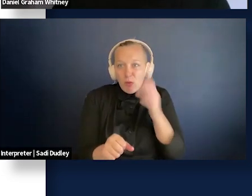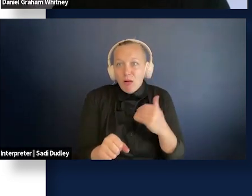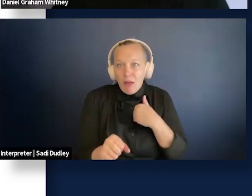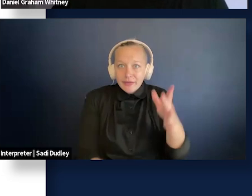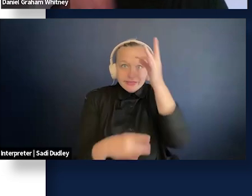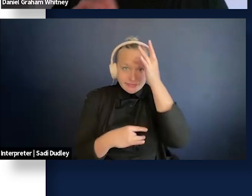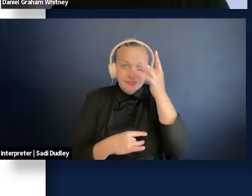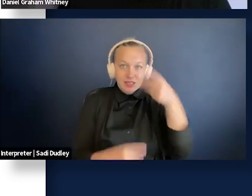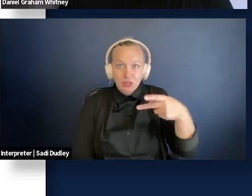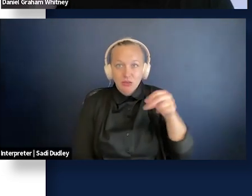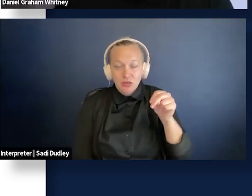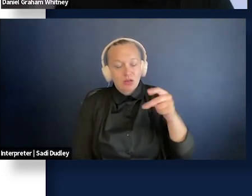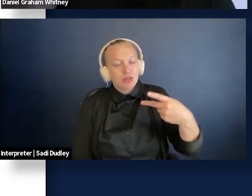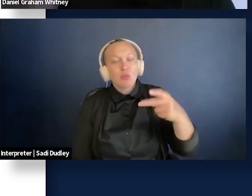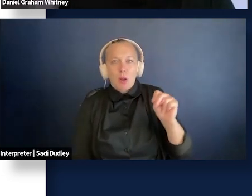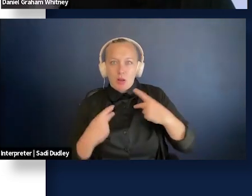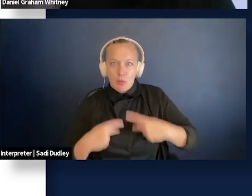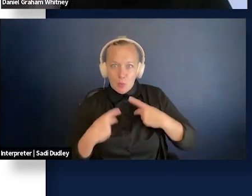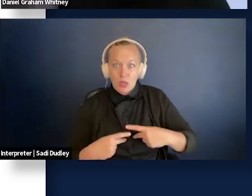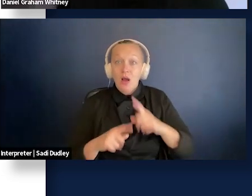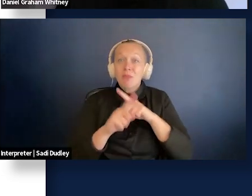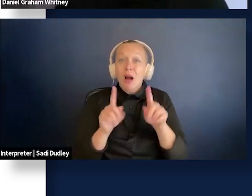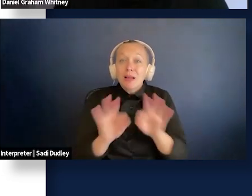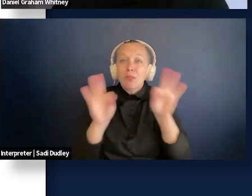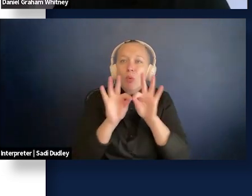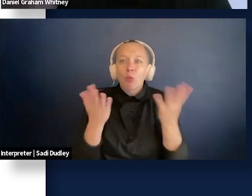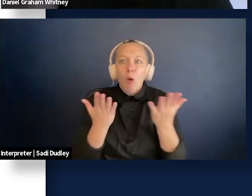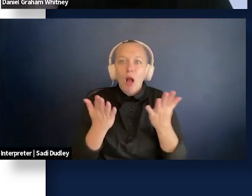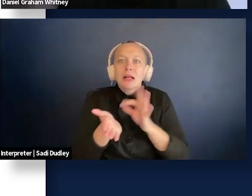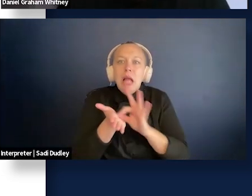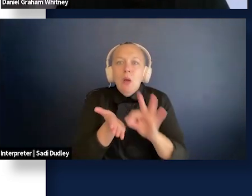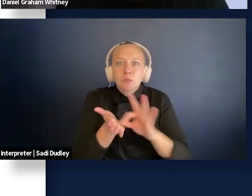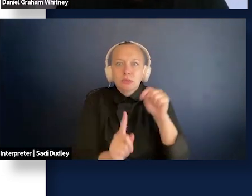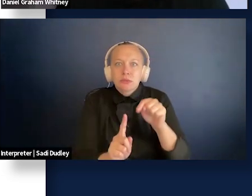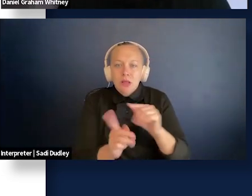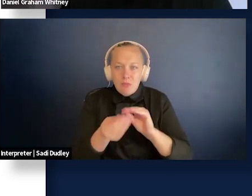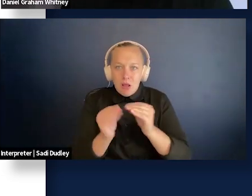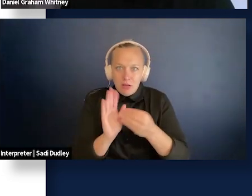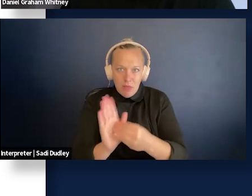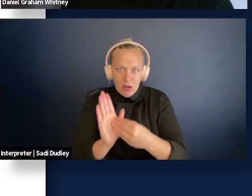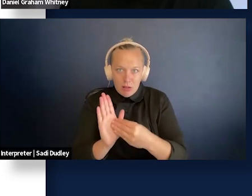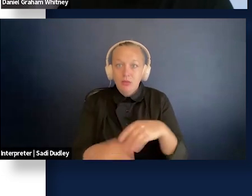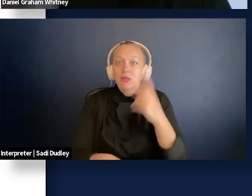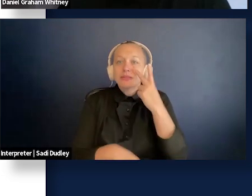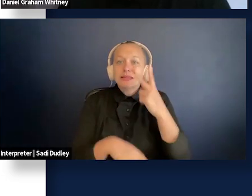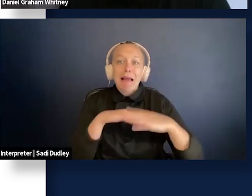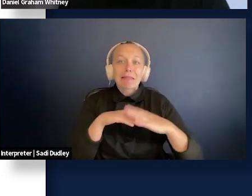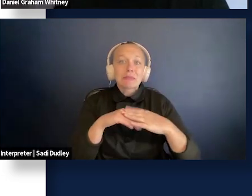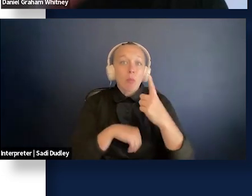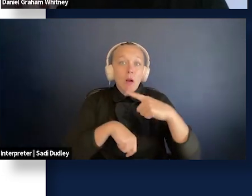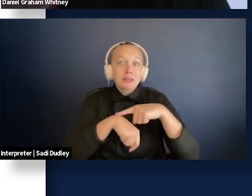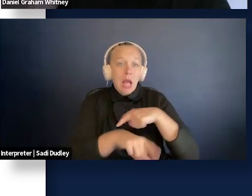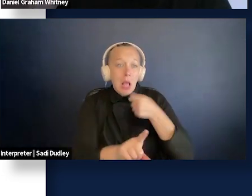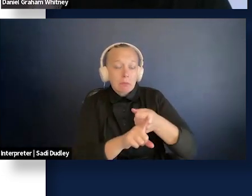But more importantly, is the count model here. What we're seeing here is that of those that have at least one pneumococcal pneumonia event.